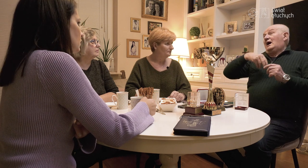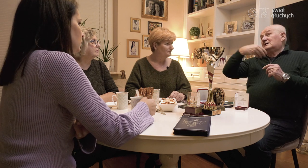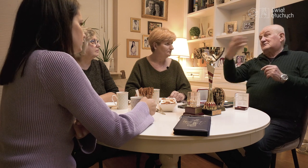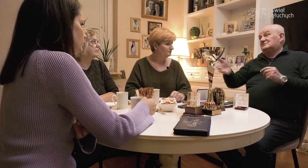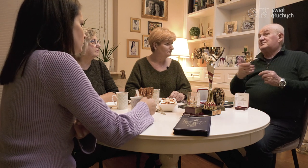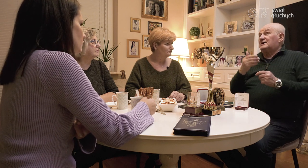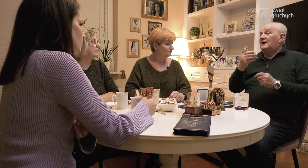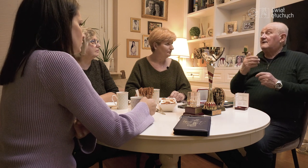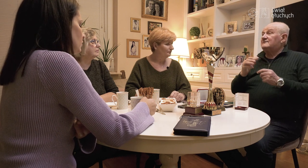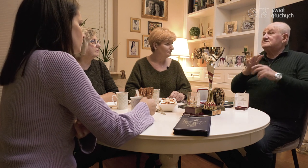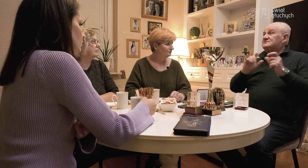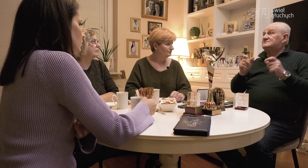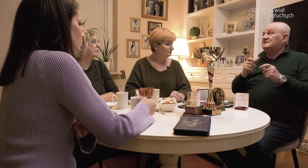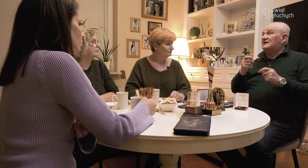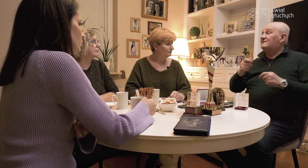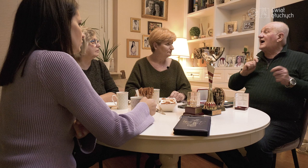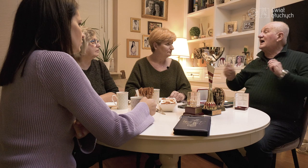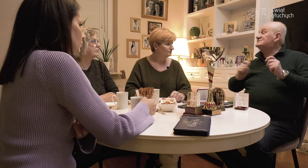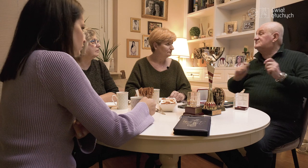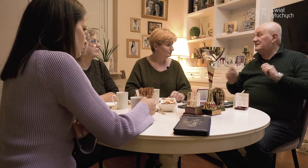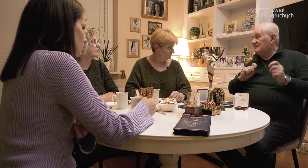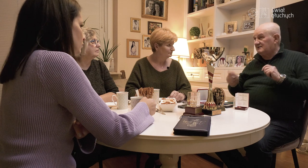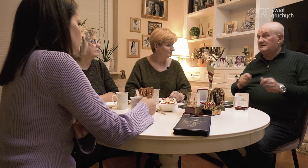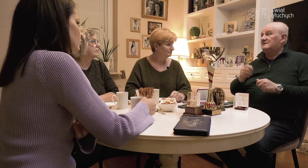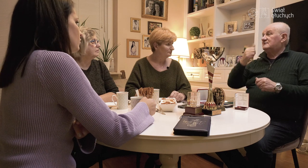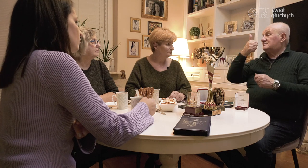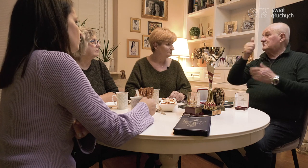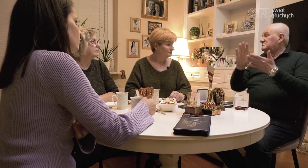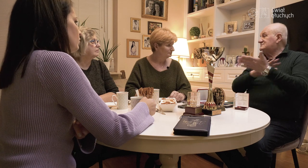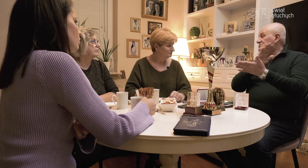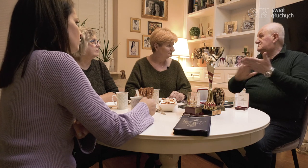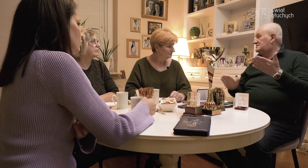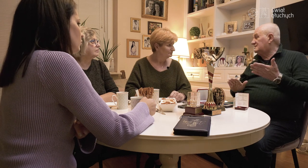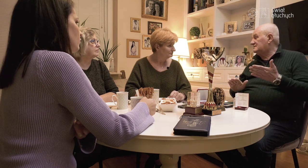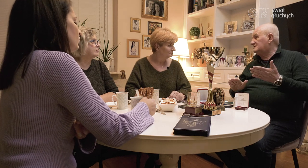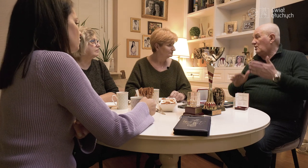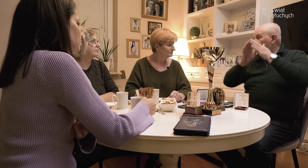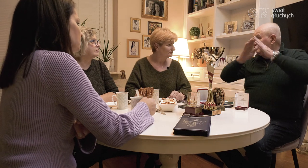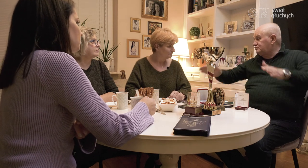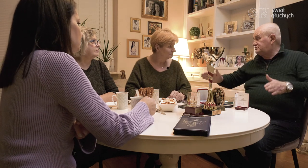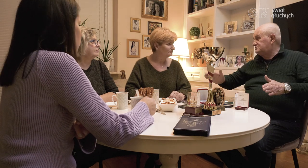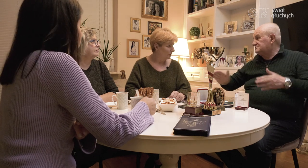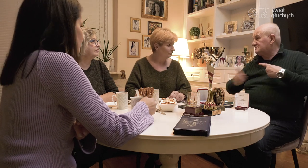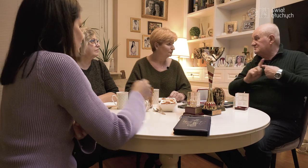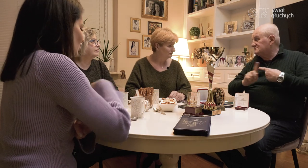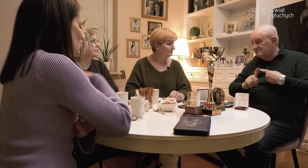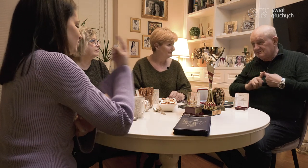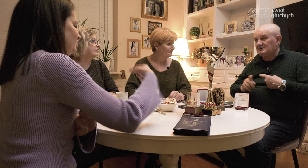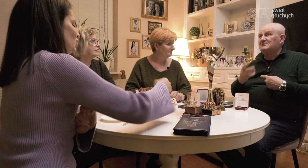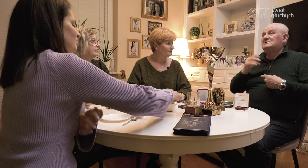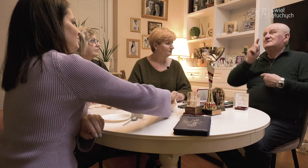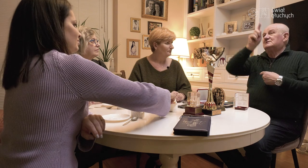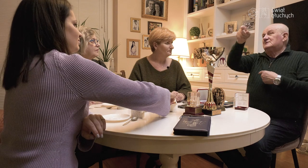During the vacations we went to a scout camp for a month.